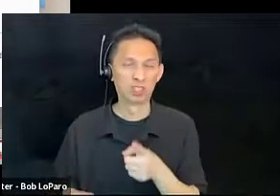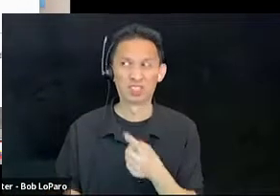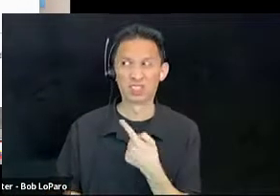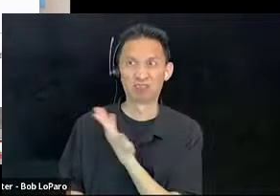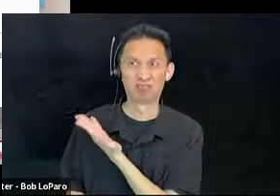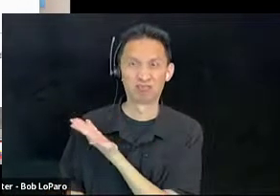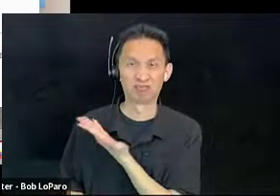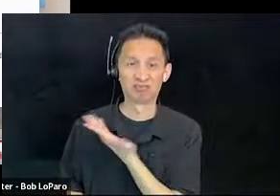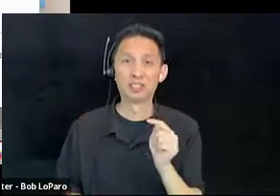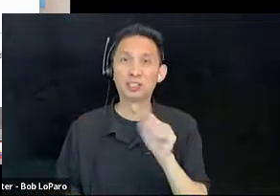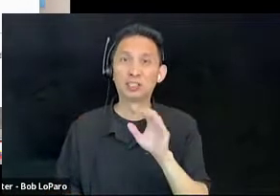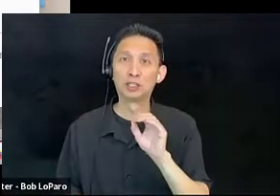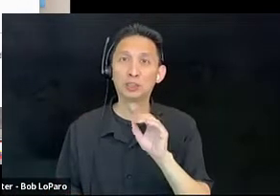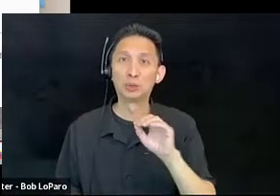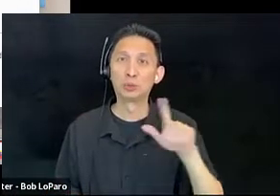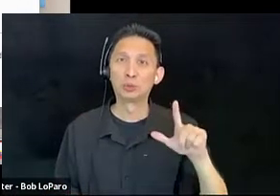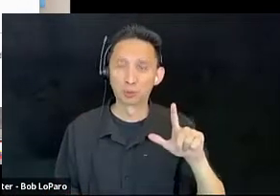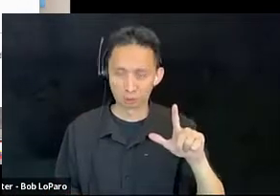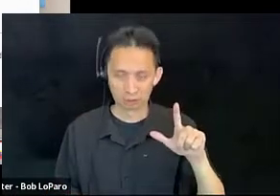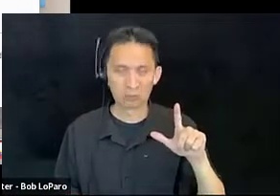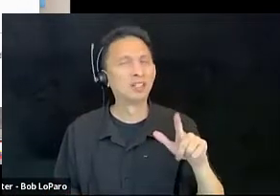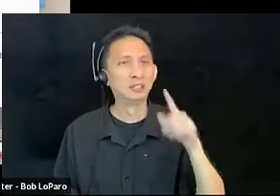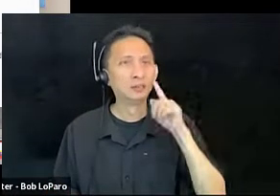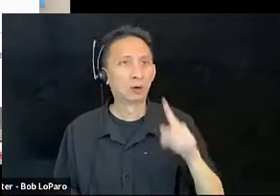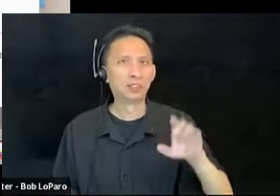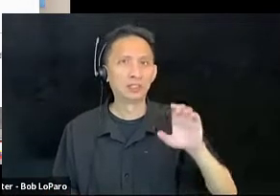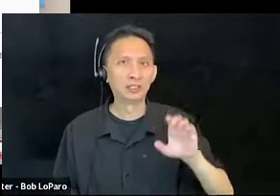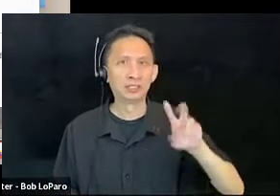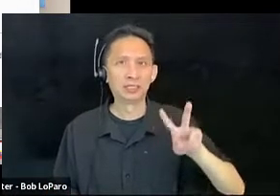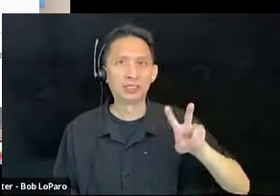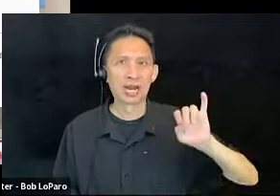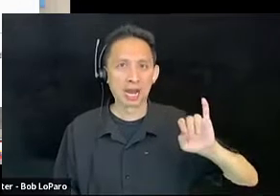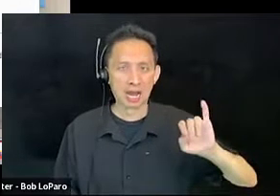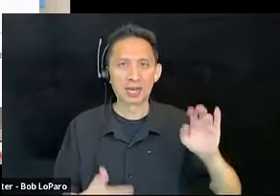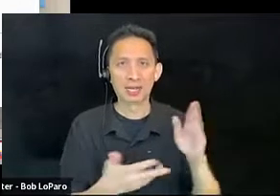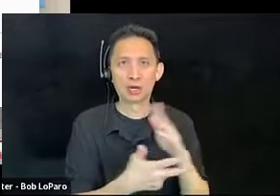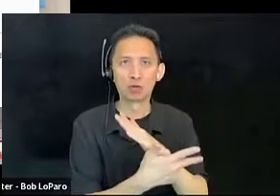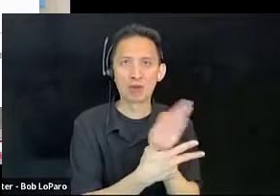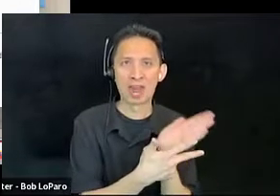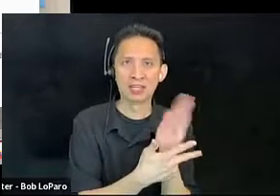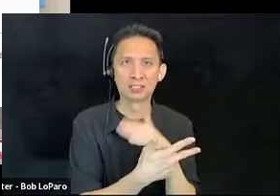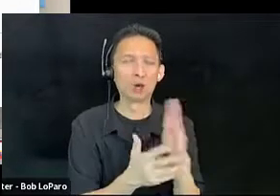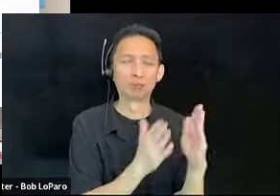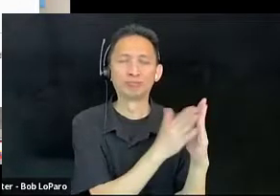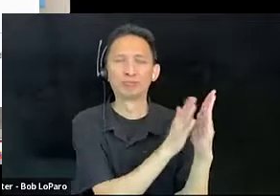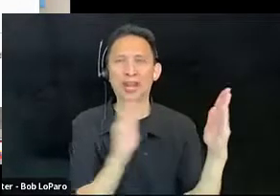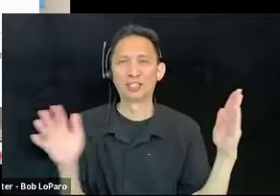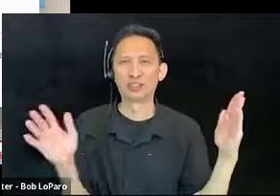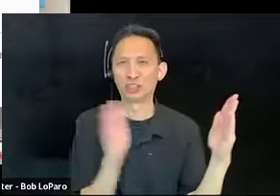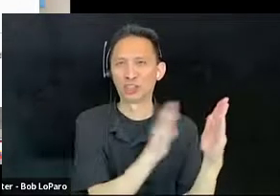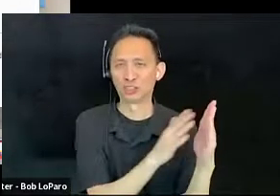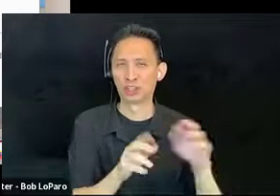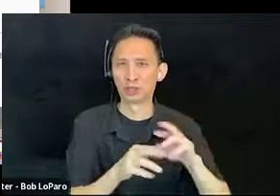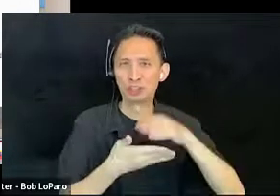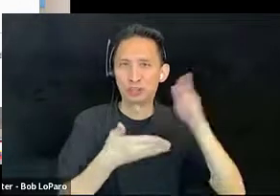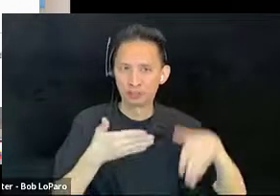between the CVI range results and the communication matrix results. So, you really need to have assessment results